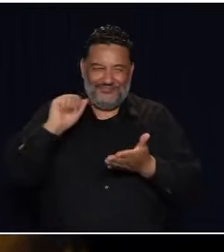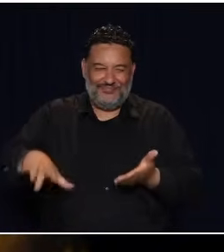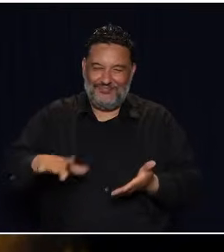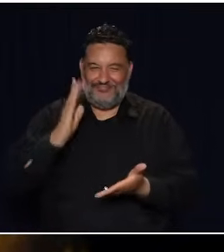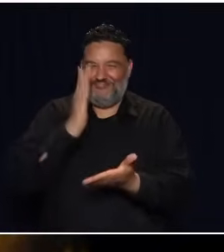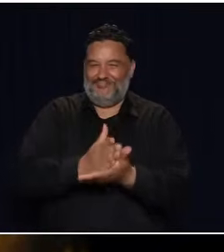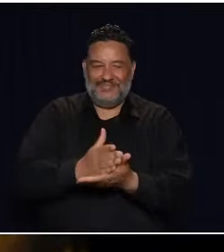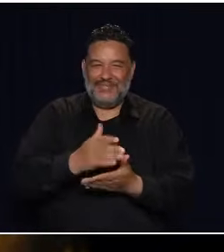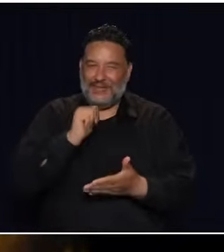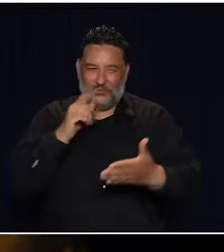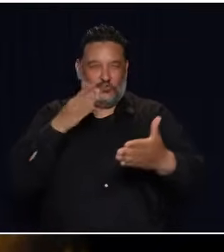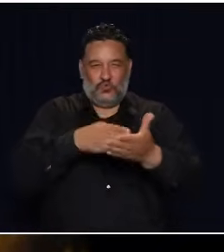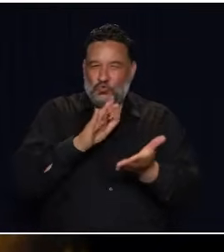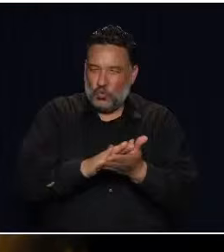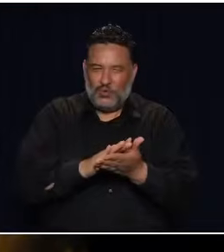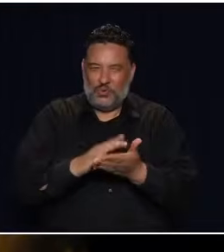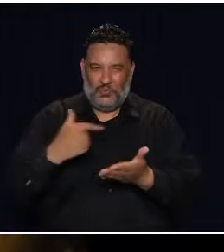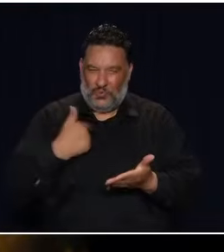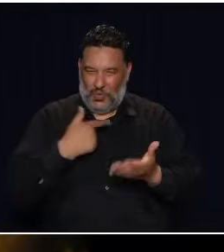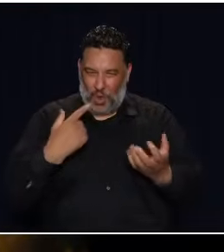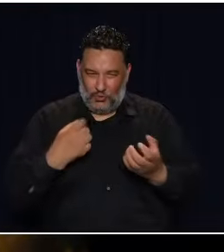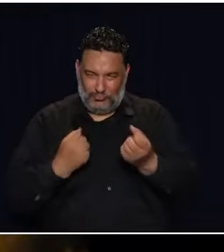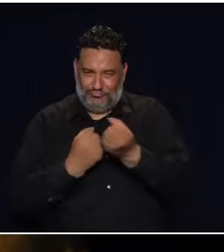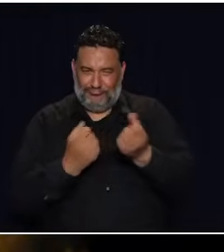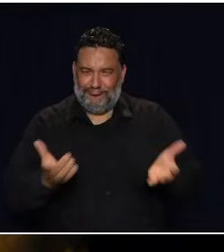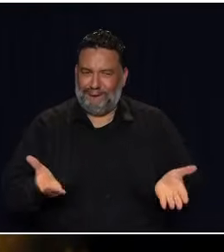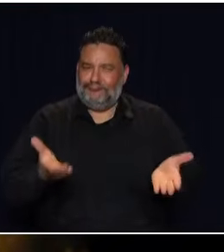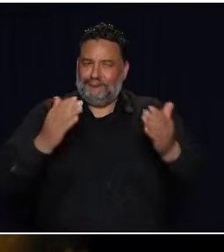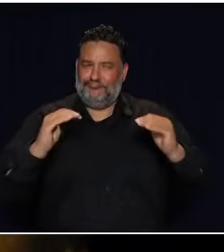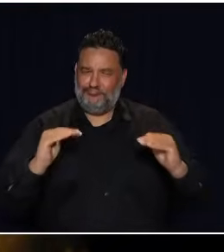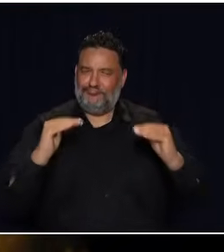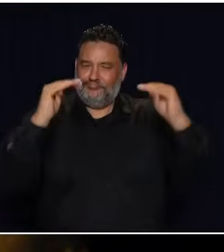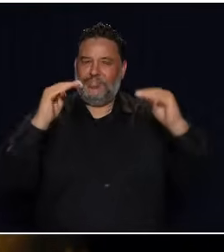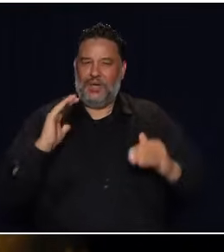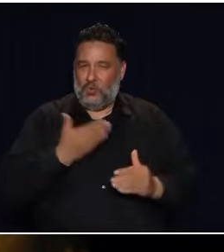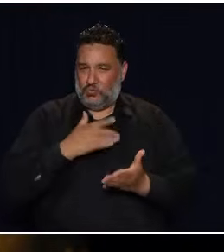SCHOOLS? THOSE LAWSUITS WOULD END IMMEDIATELY.